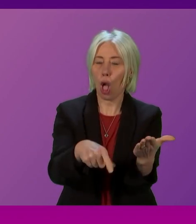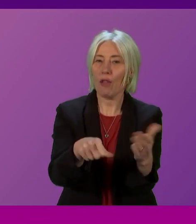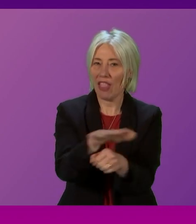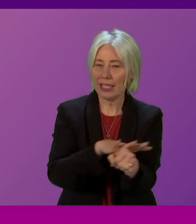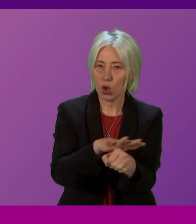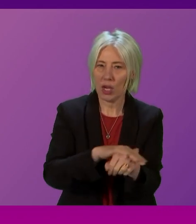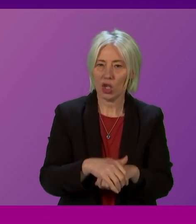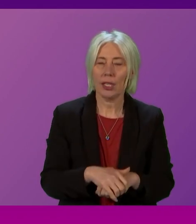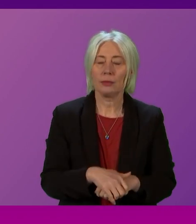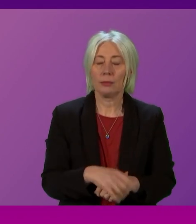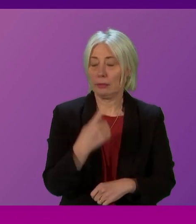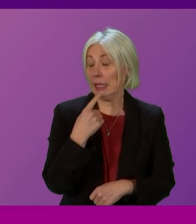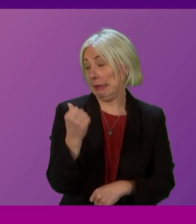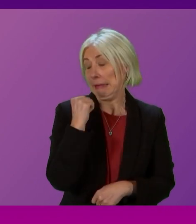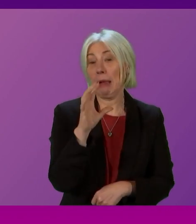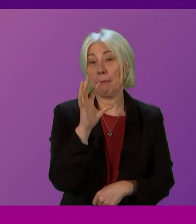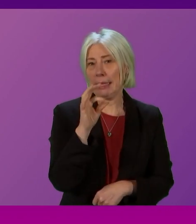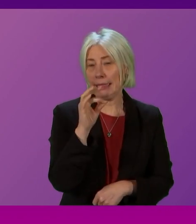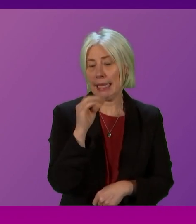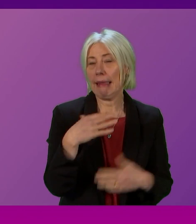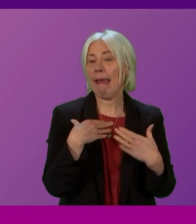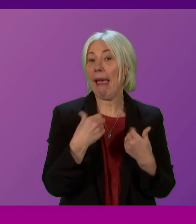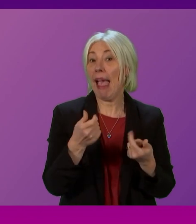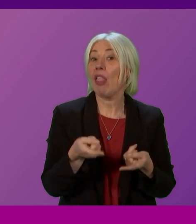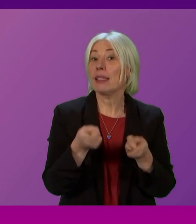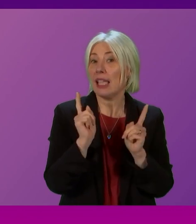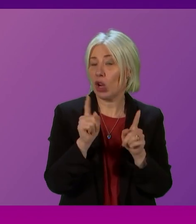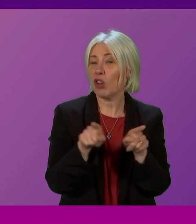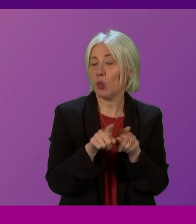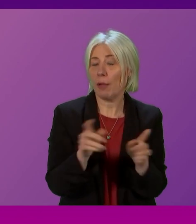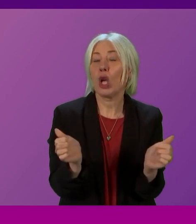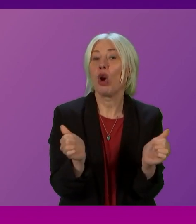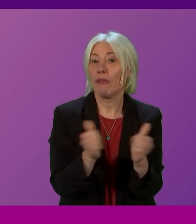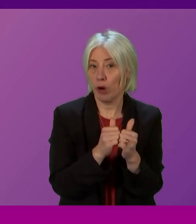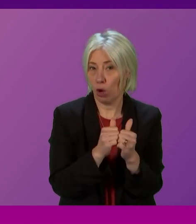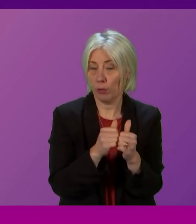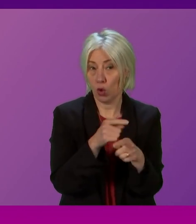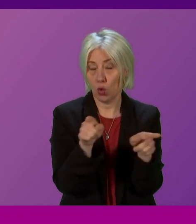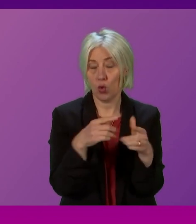I said on Monday, and the health secretary confirmed in writing to health boards this